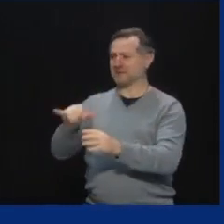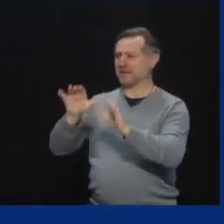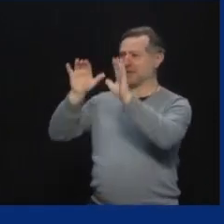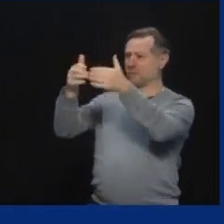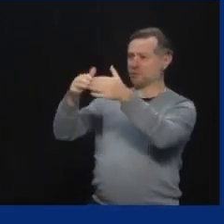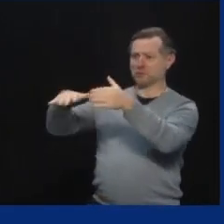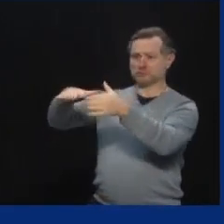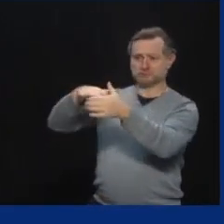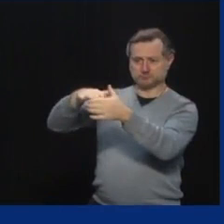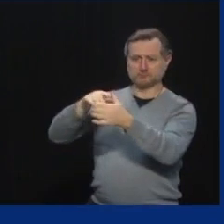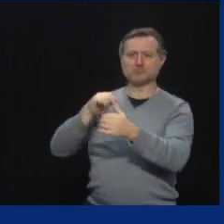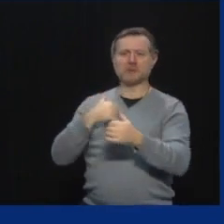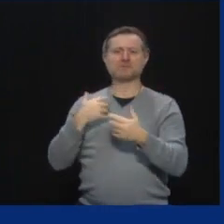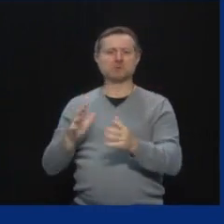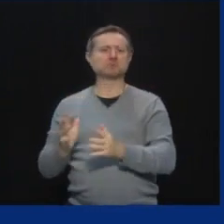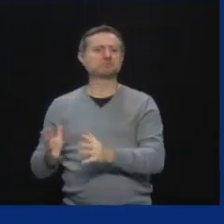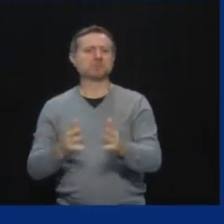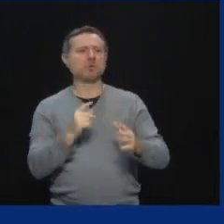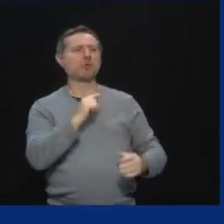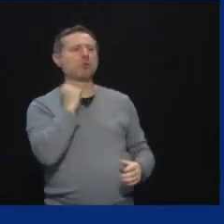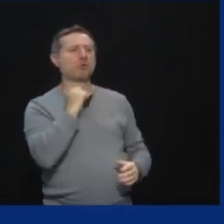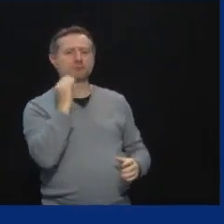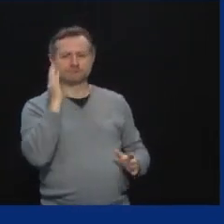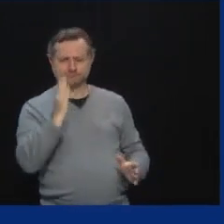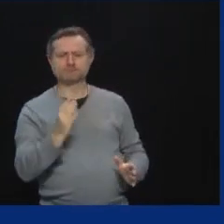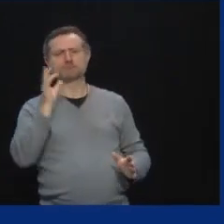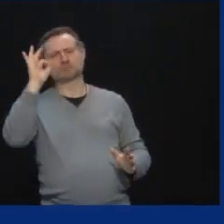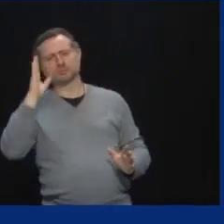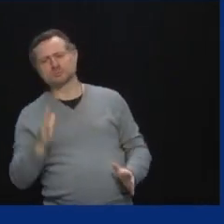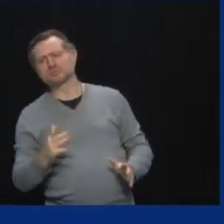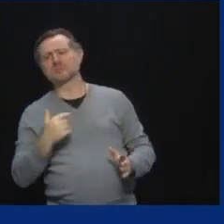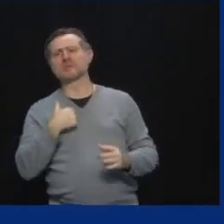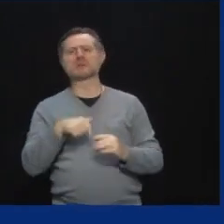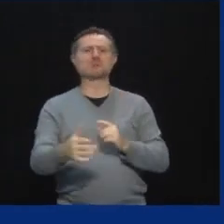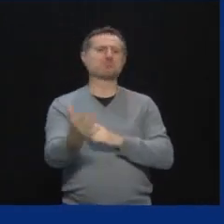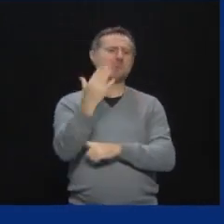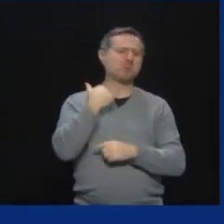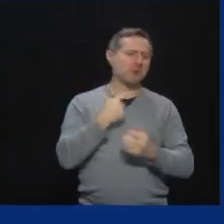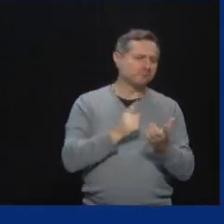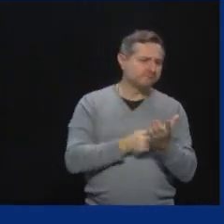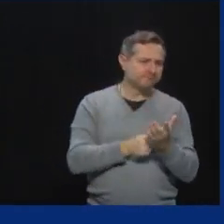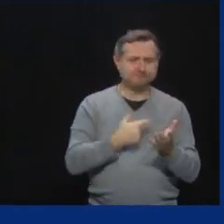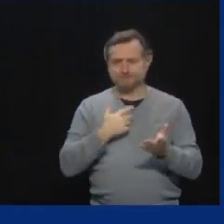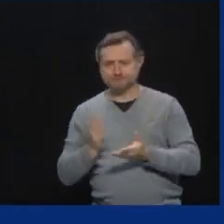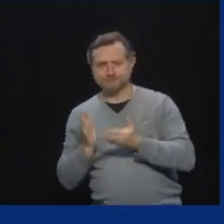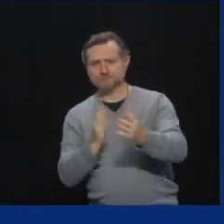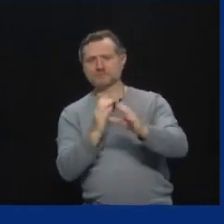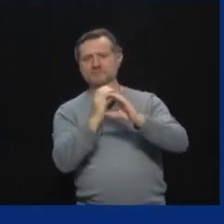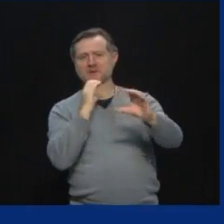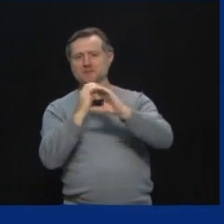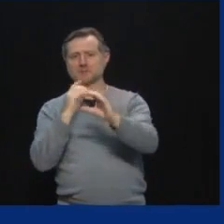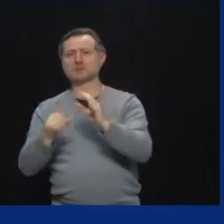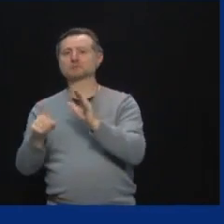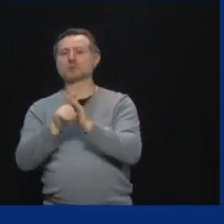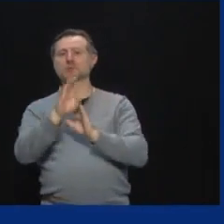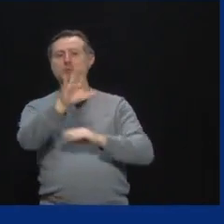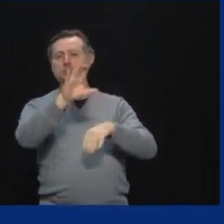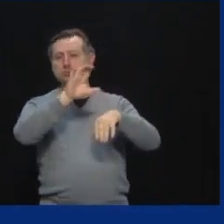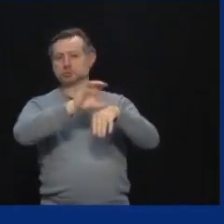clergy this morning talking about how we can bring pop ups to their churches again in their religious facilities to make sure it's a lot easier for their